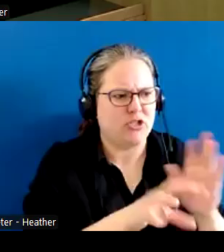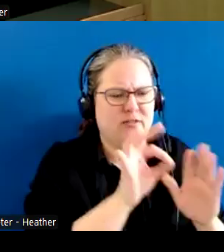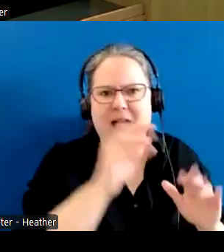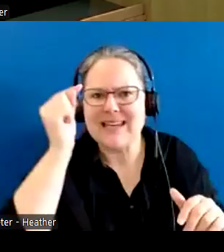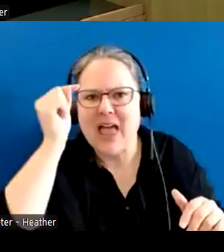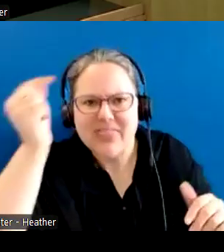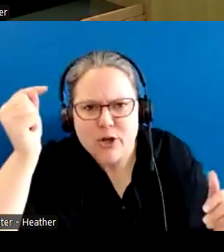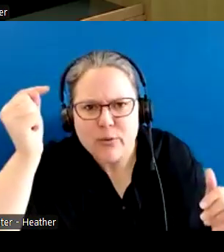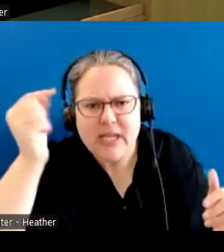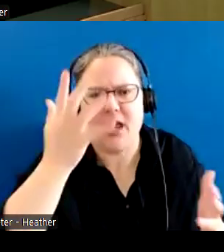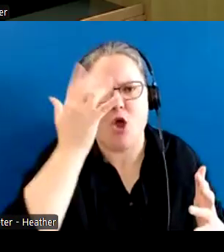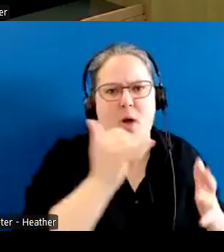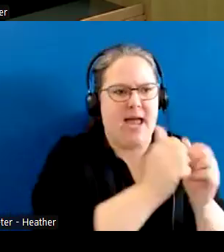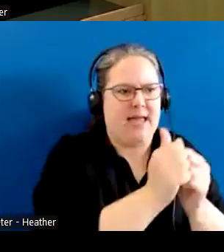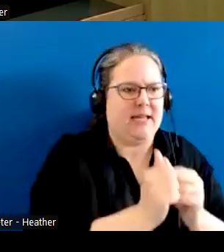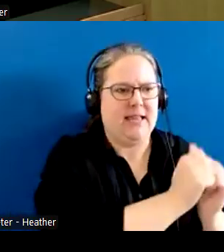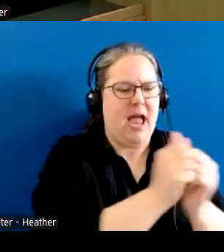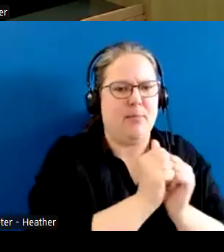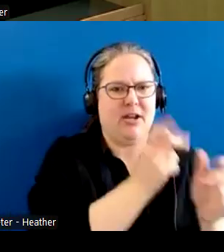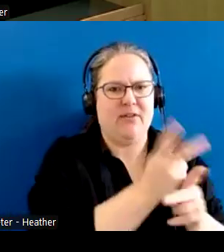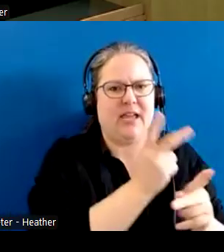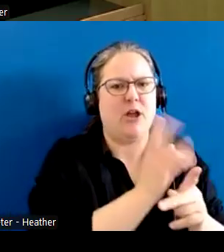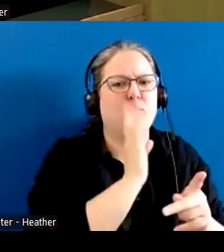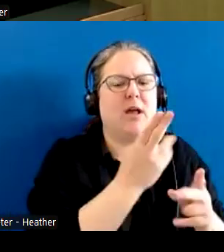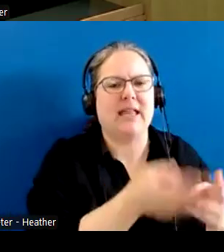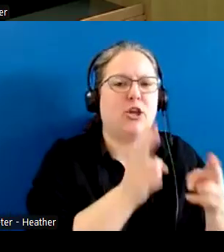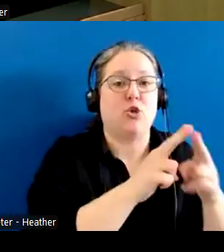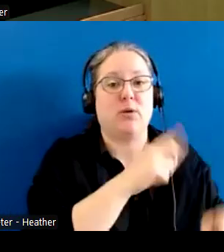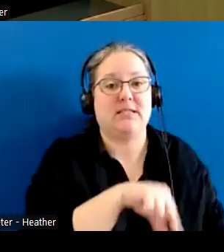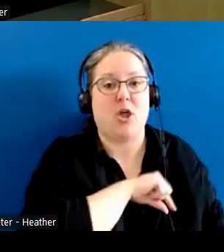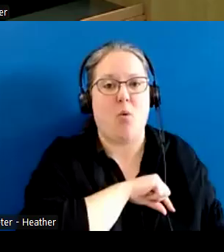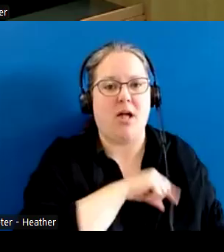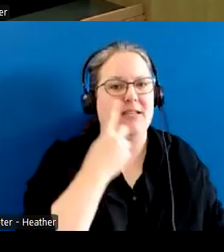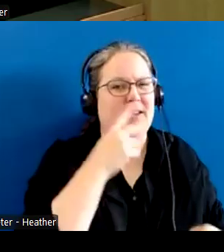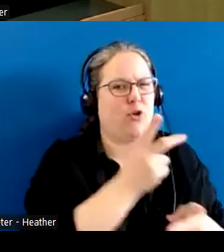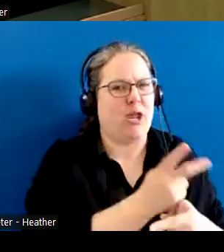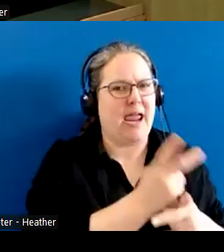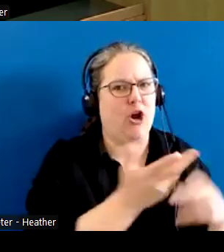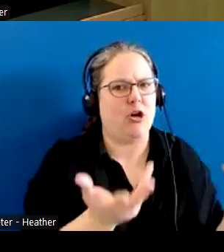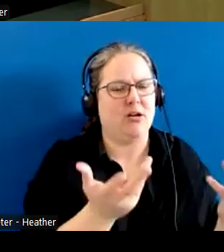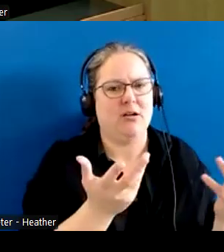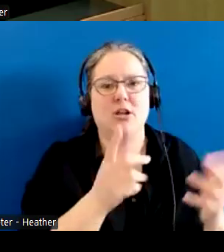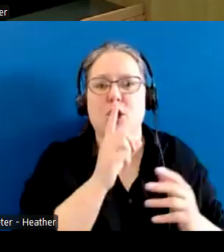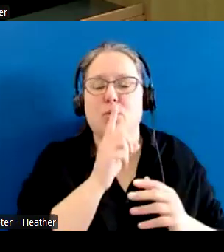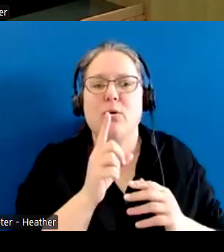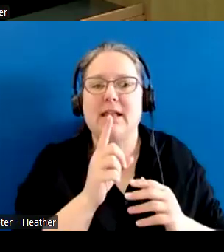right, as to why collaborative care increases the quality of care. In fact, the main ingredient,